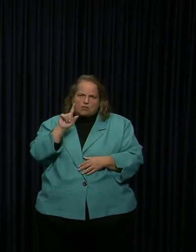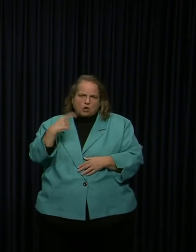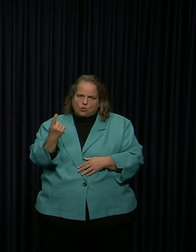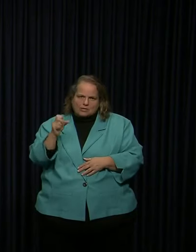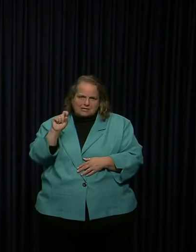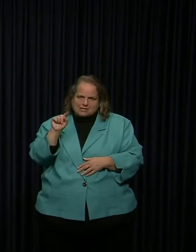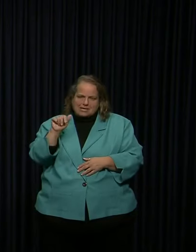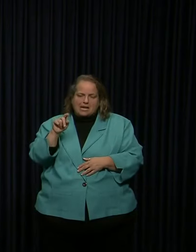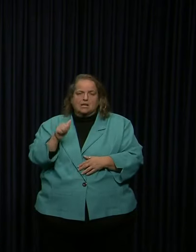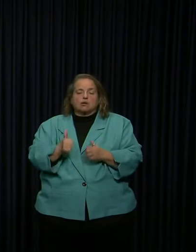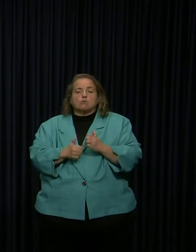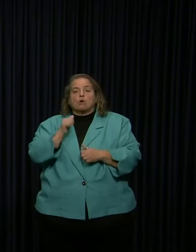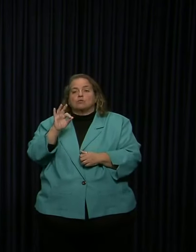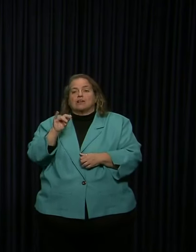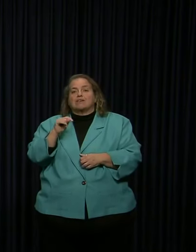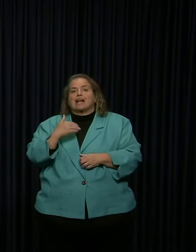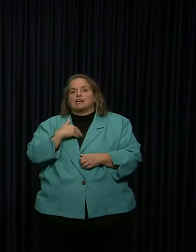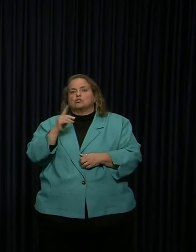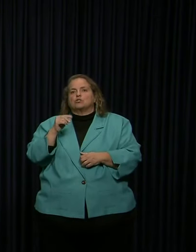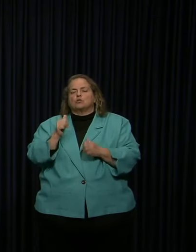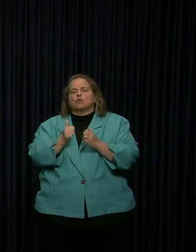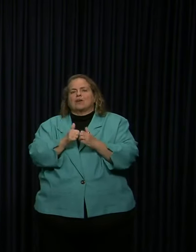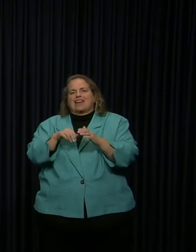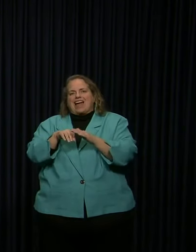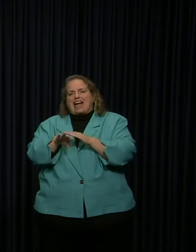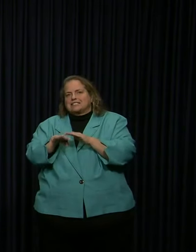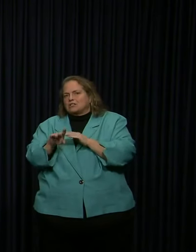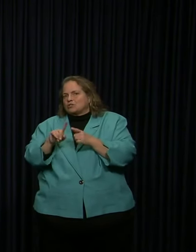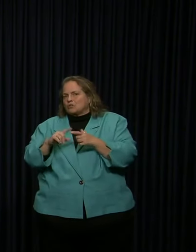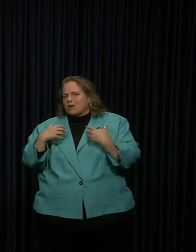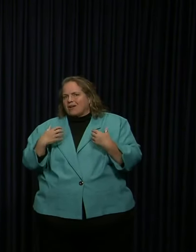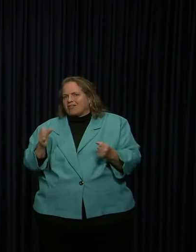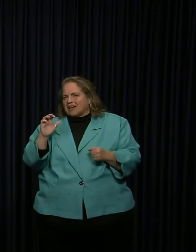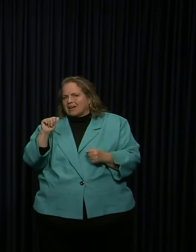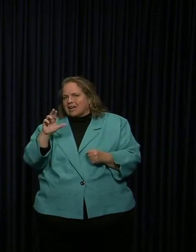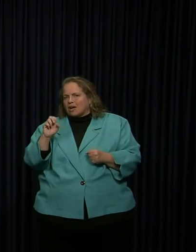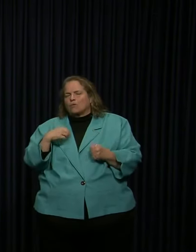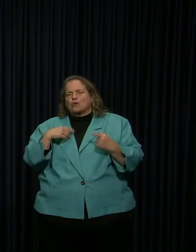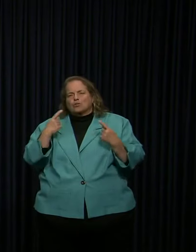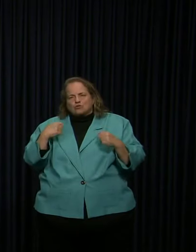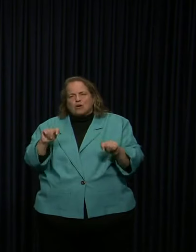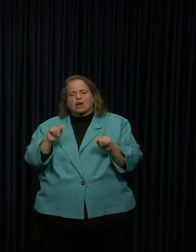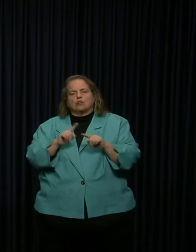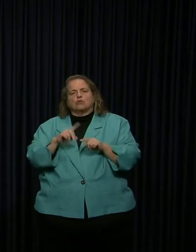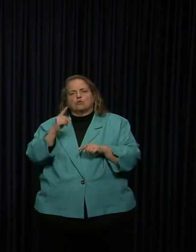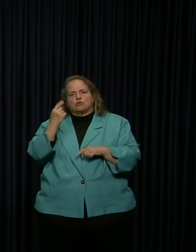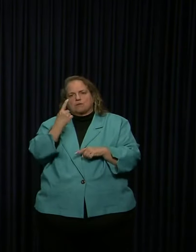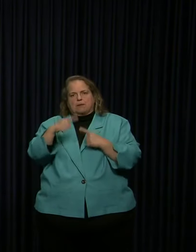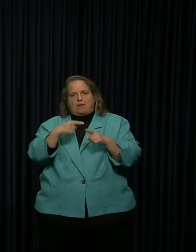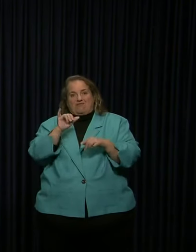PROVIDING THE INFORMATION TO THOSE ANCHORS IN THAT COMMUNITY THAT ARE ABLE TO SPREAD IT